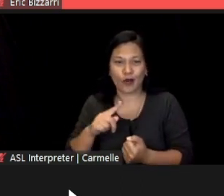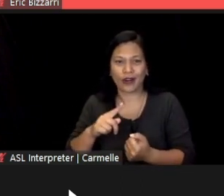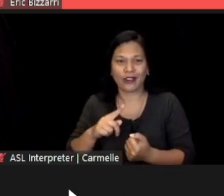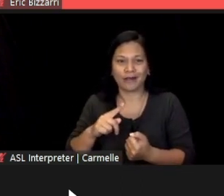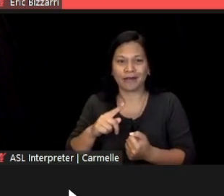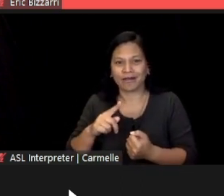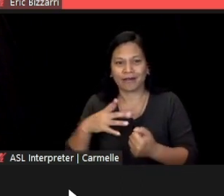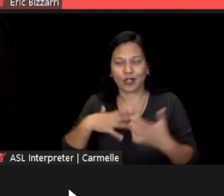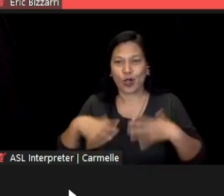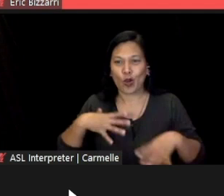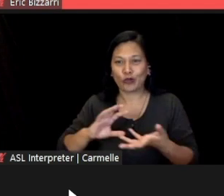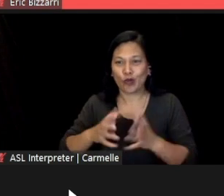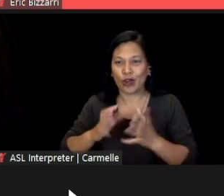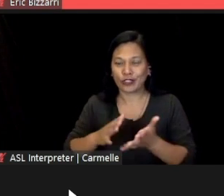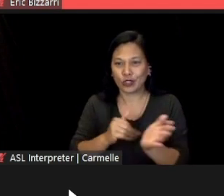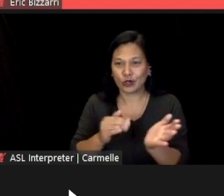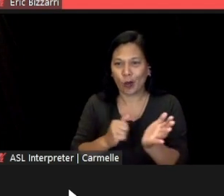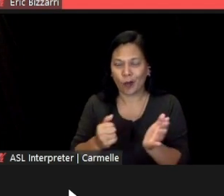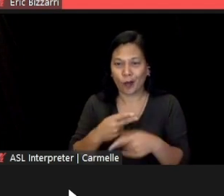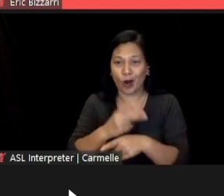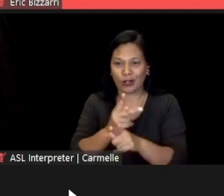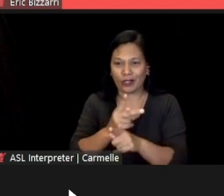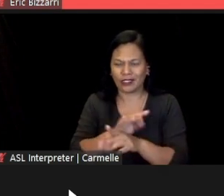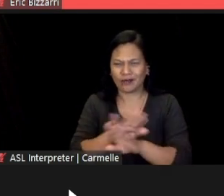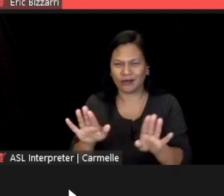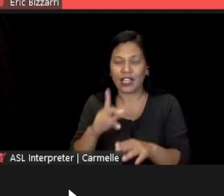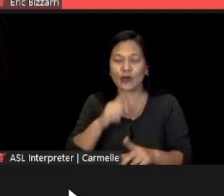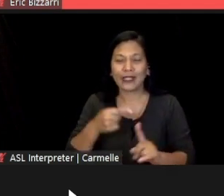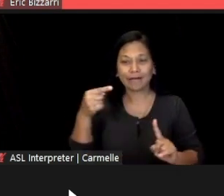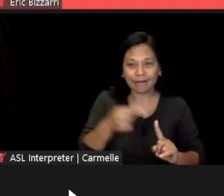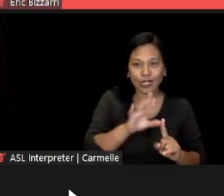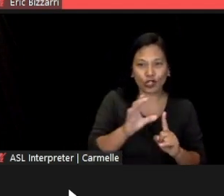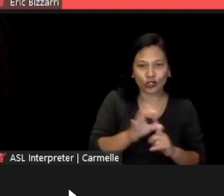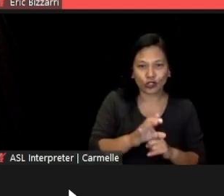You know, it's cultural projects, curriculum based.